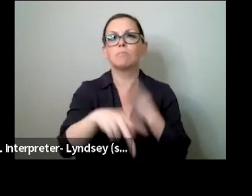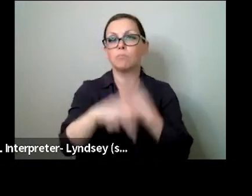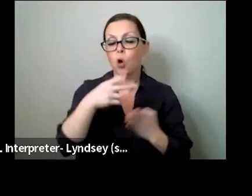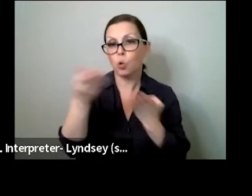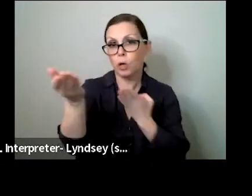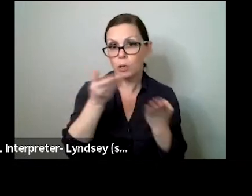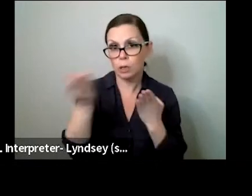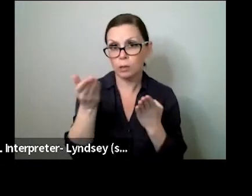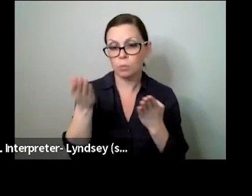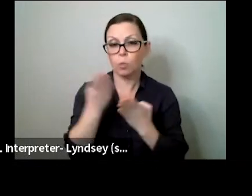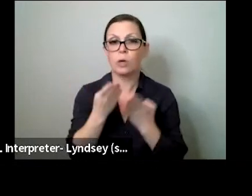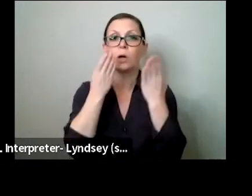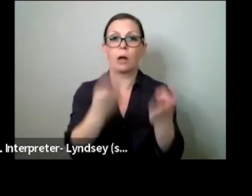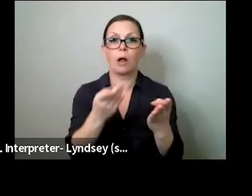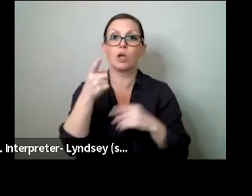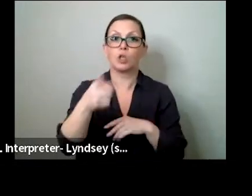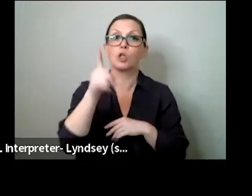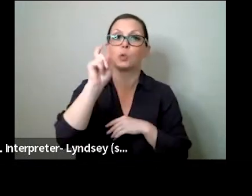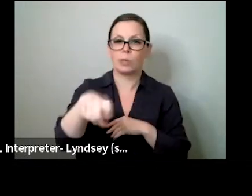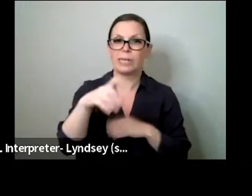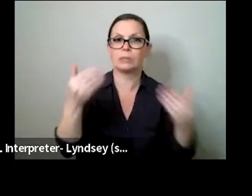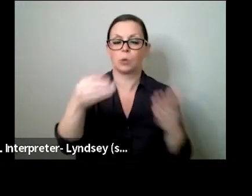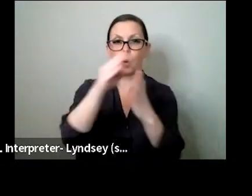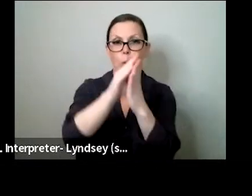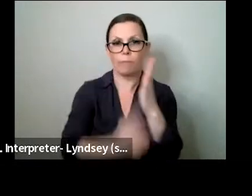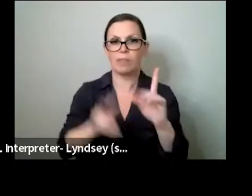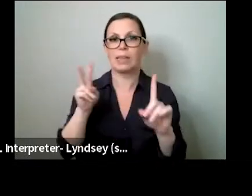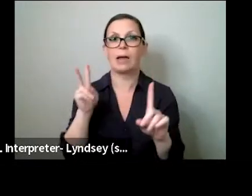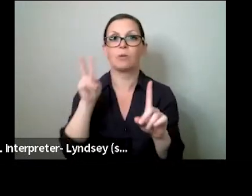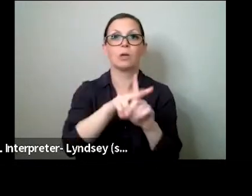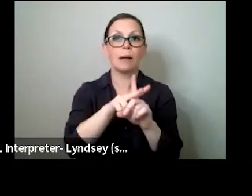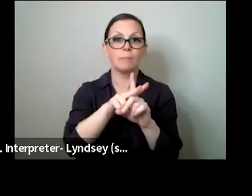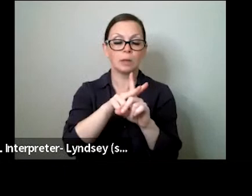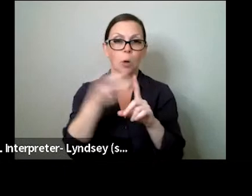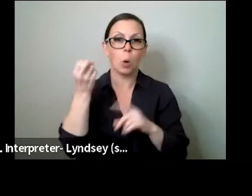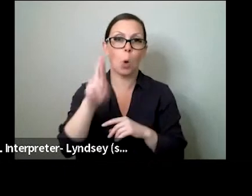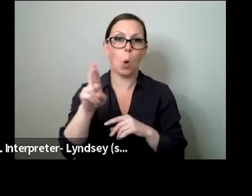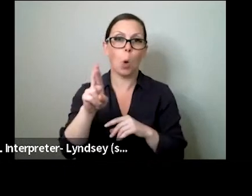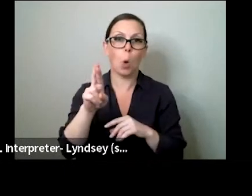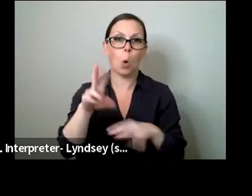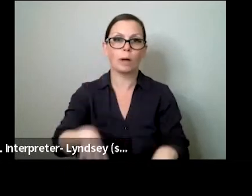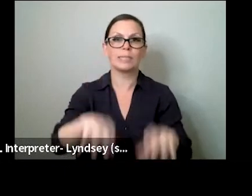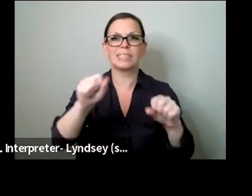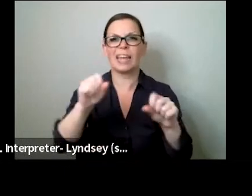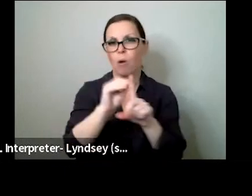which we offer where you do need to fill out an application or take an orientation